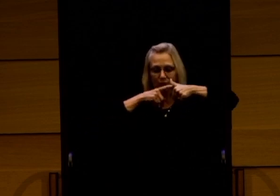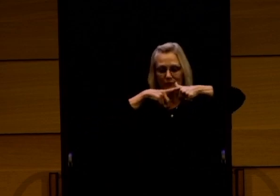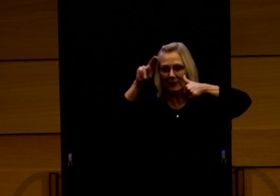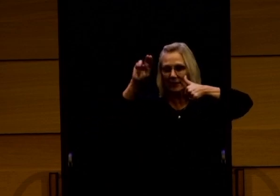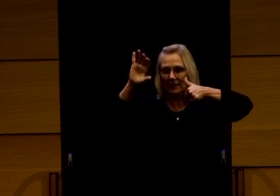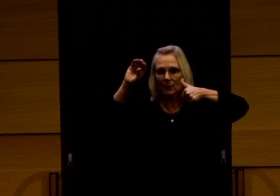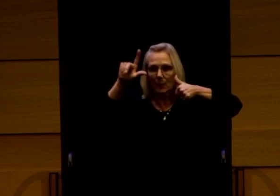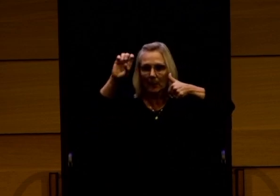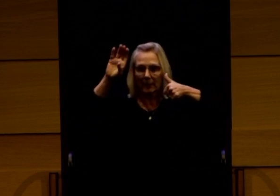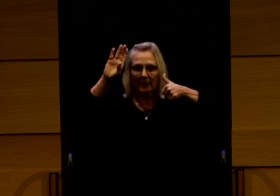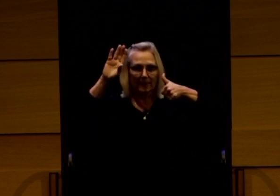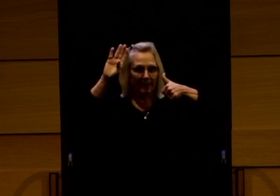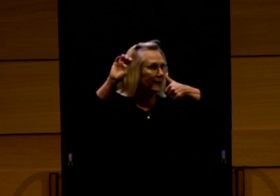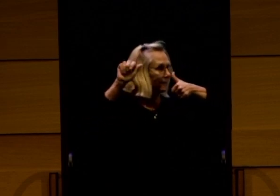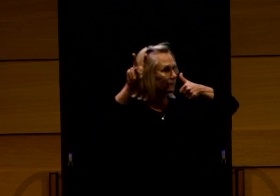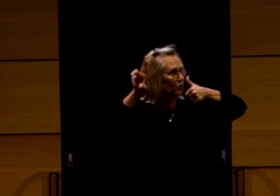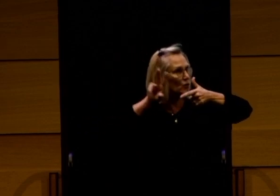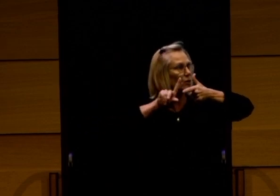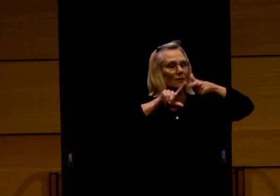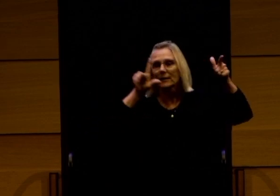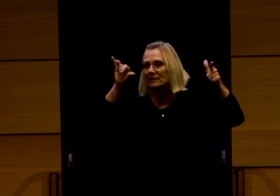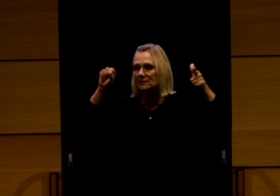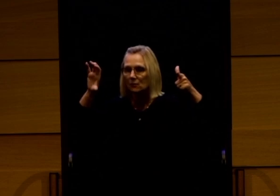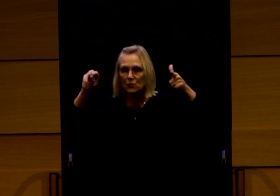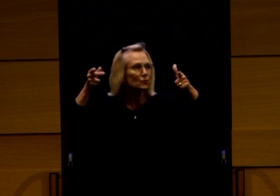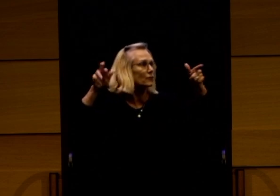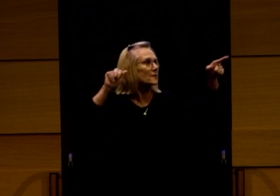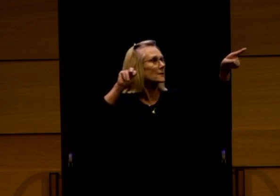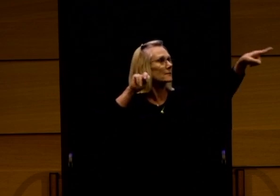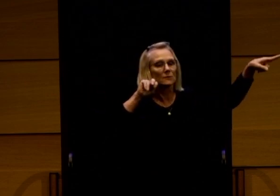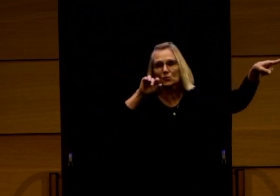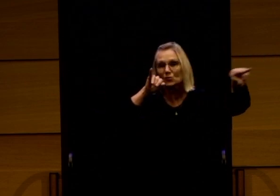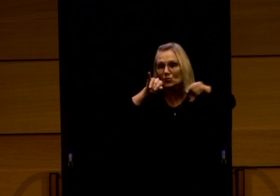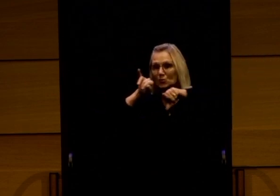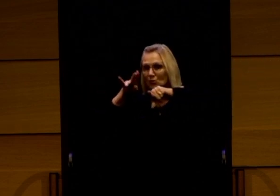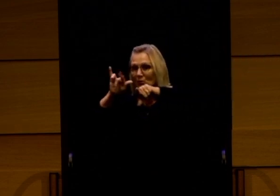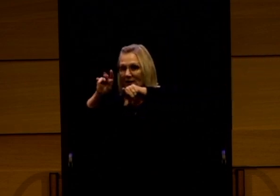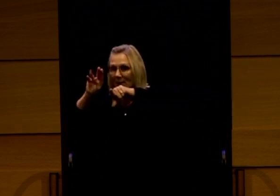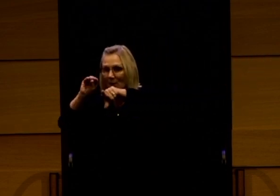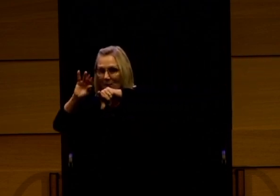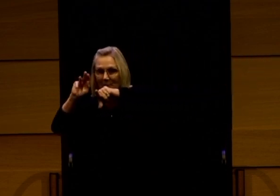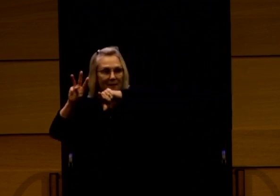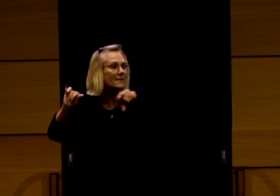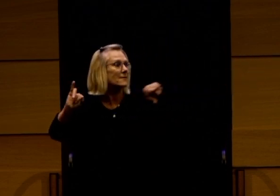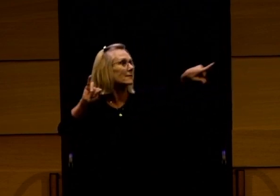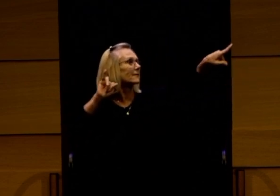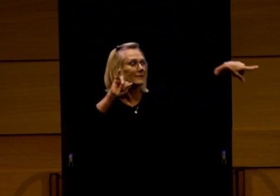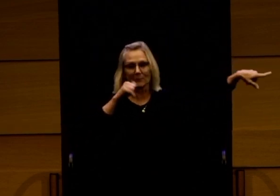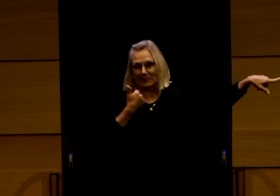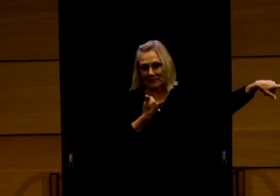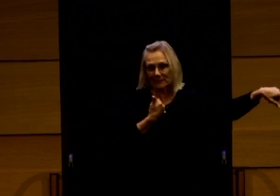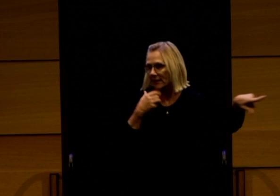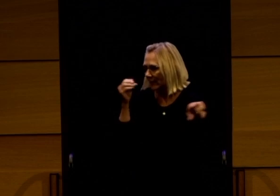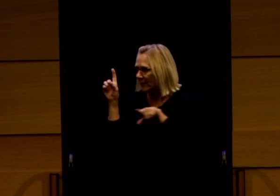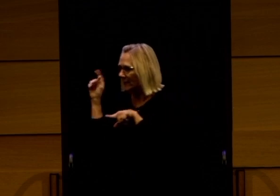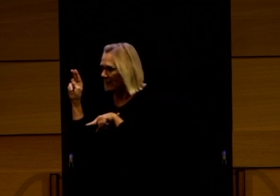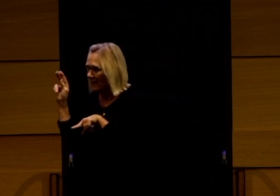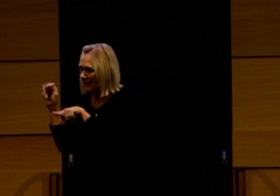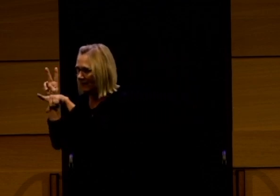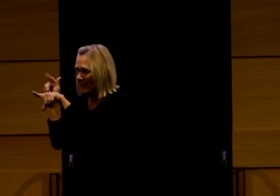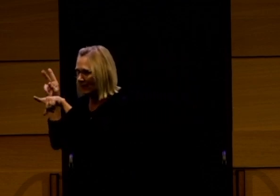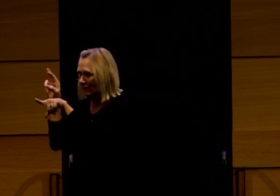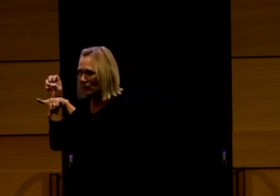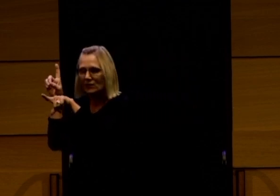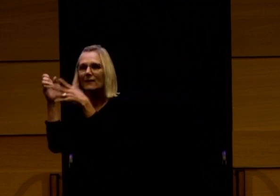Nicole Beaver. Lisa Cochran. Julian Moiwai. Myself and Donna Valverde.